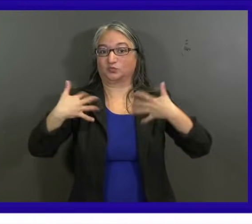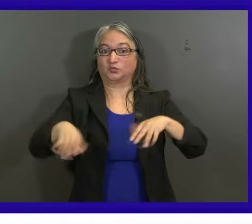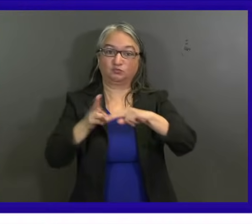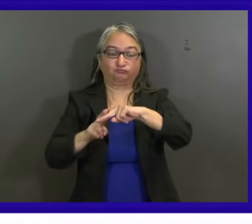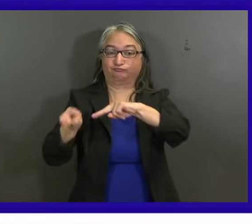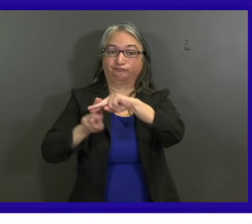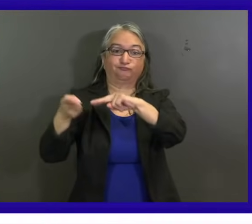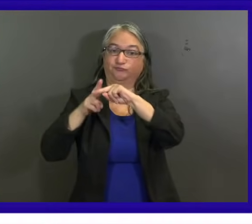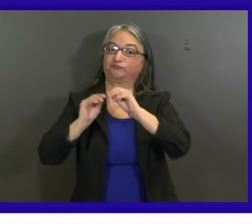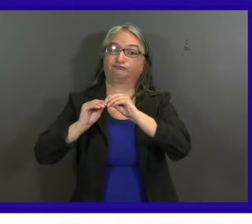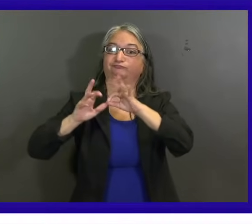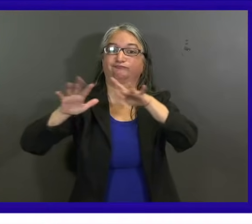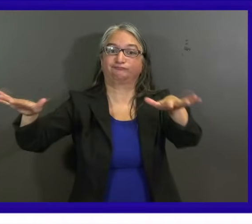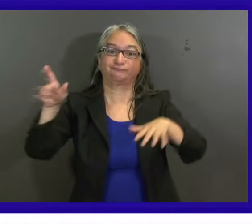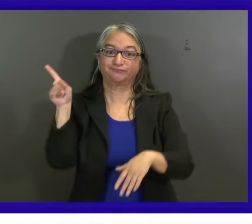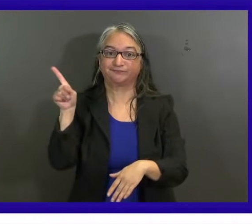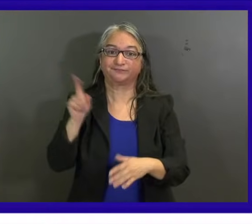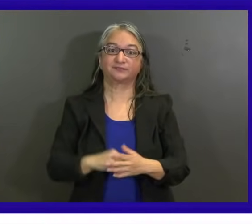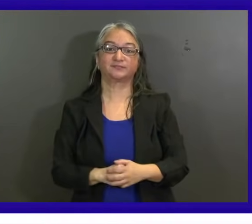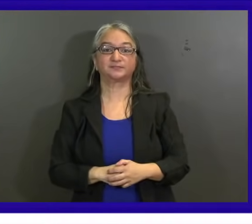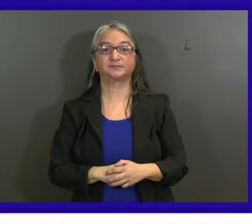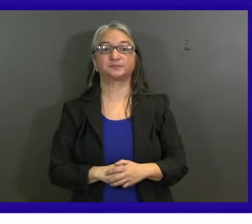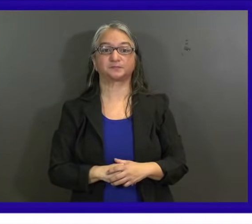significant amount of delta right now at this point